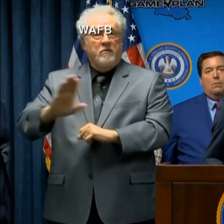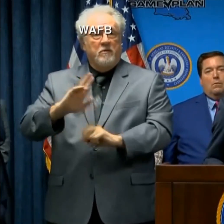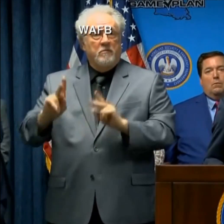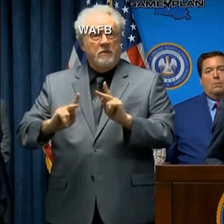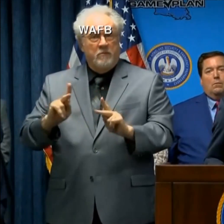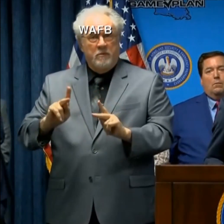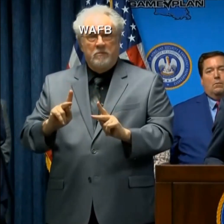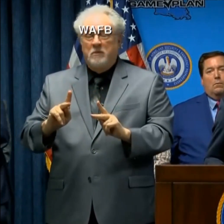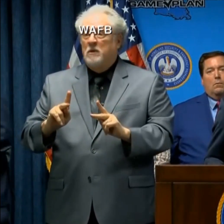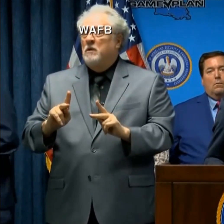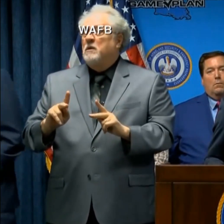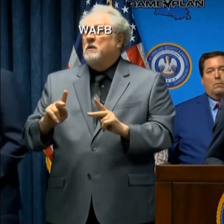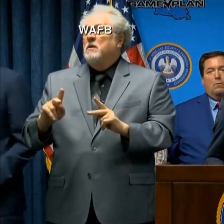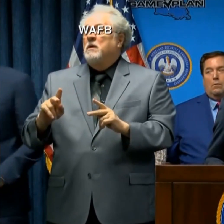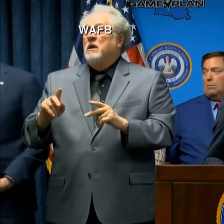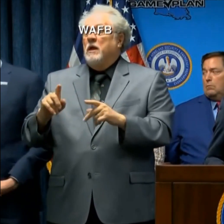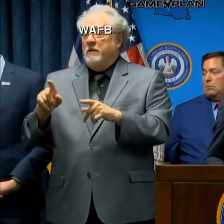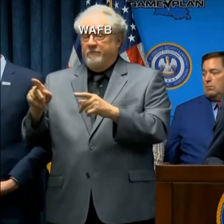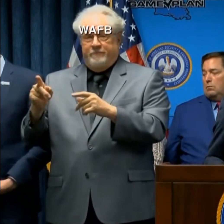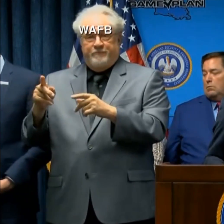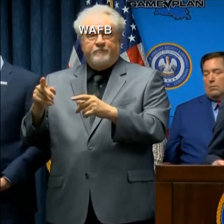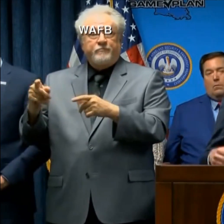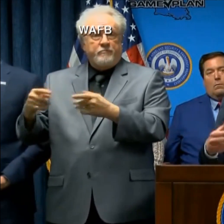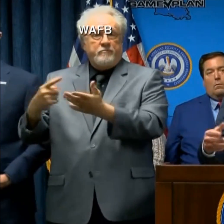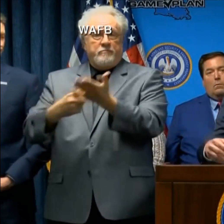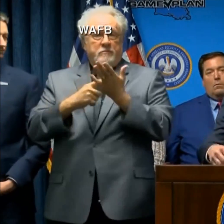are doing that in close consultation to the office of public health but also the